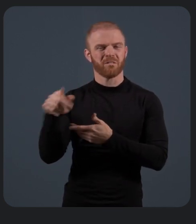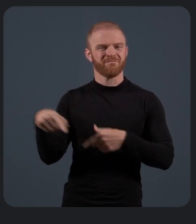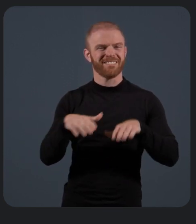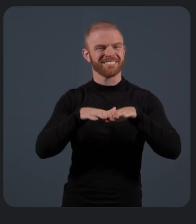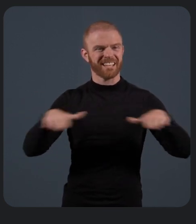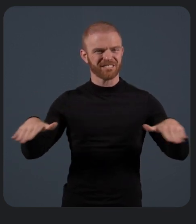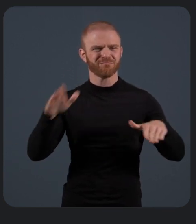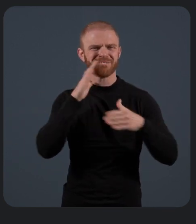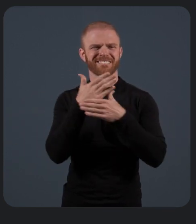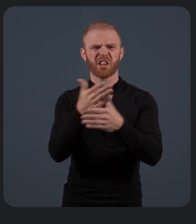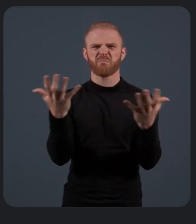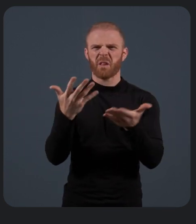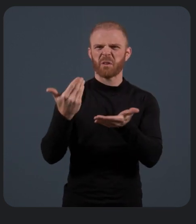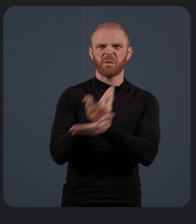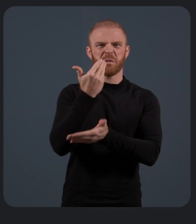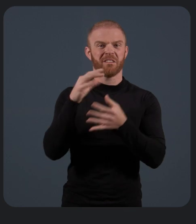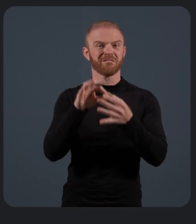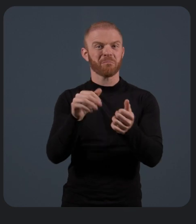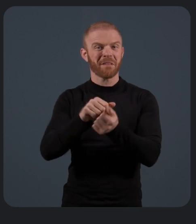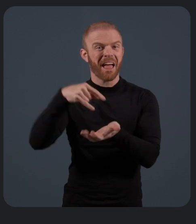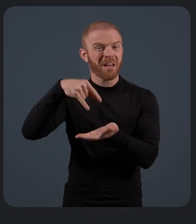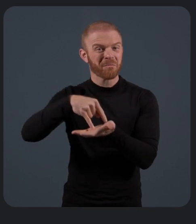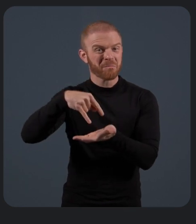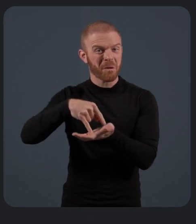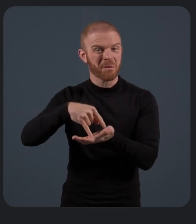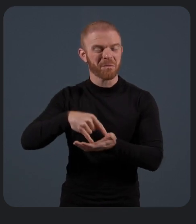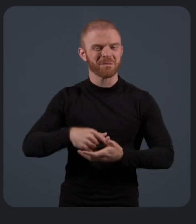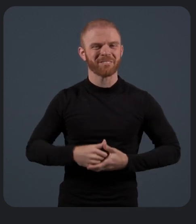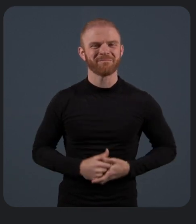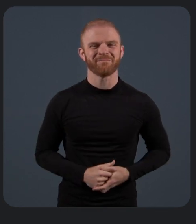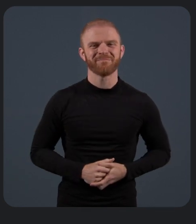so she can share the latest from Android. Come on, Maru.